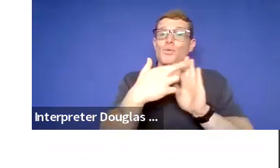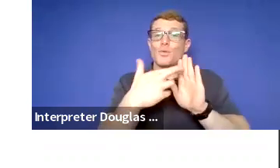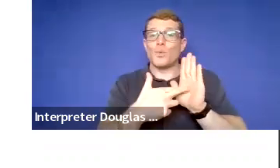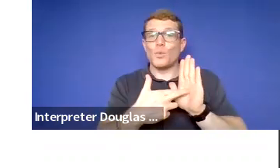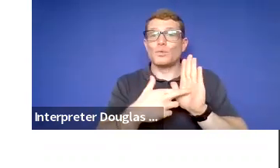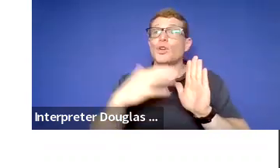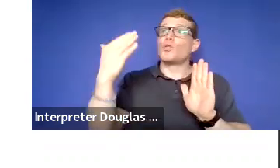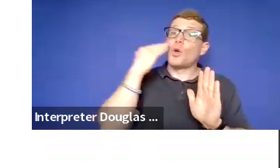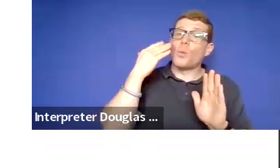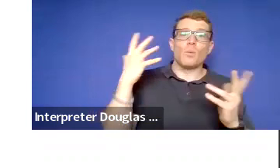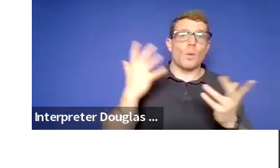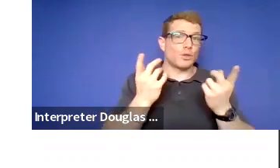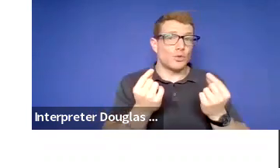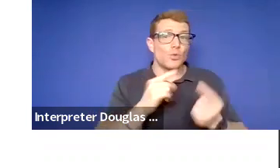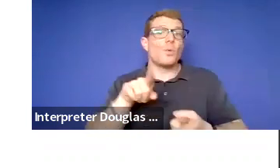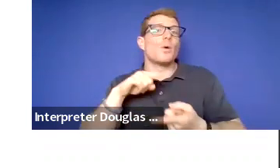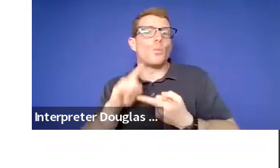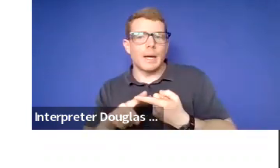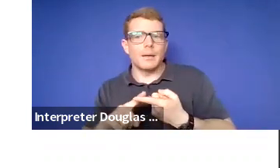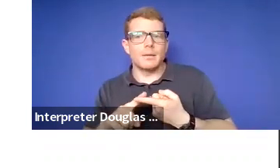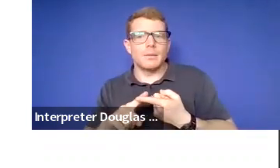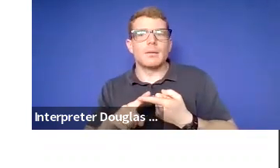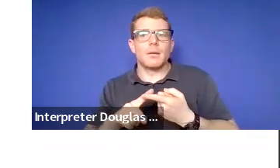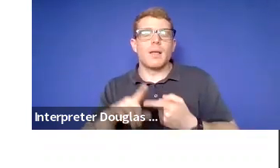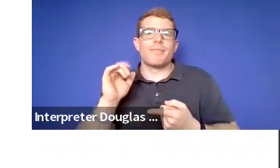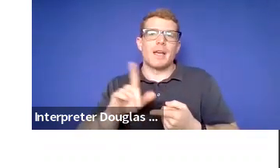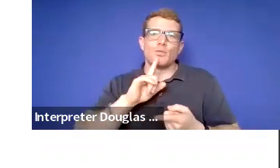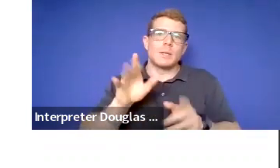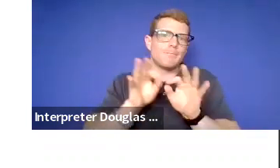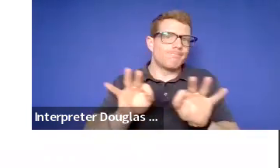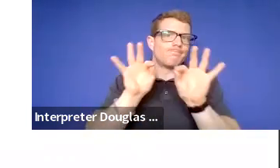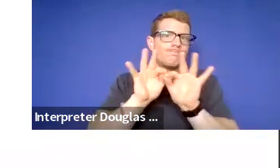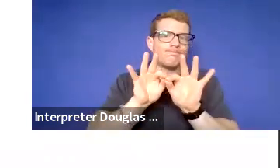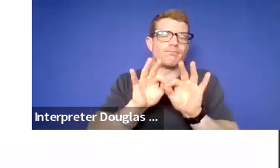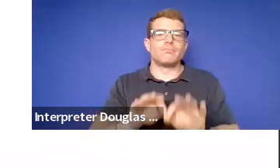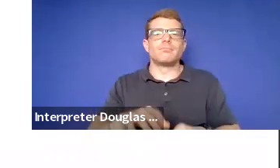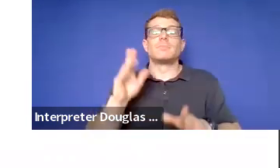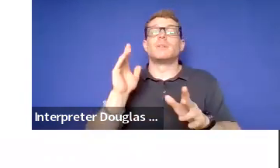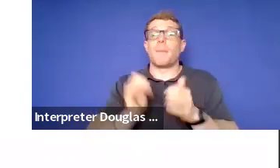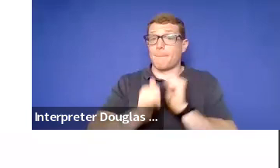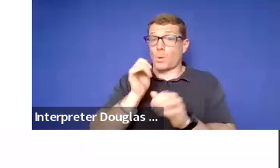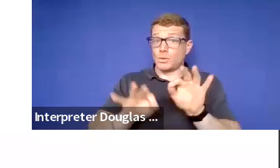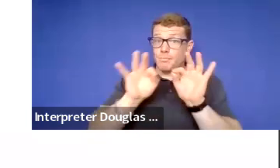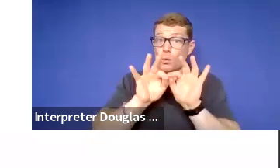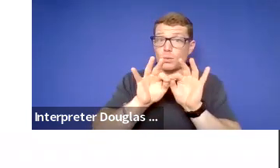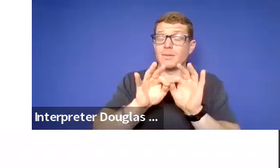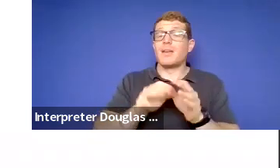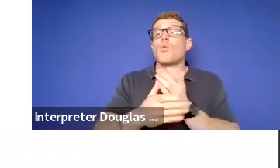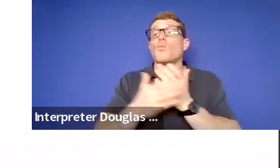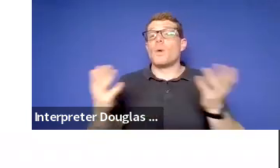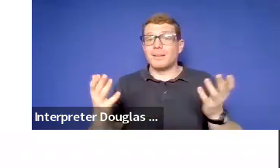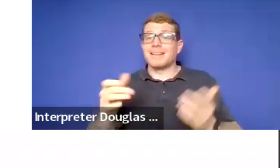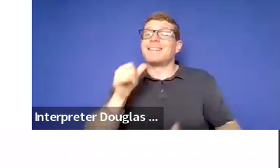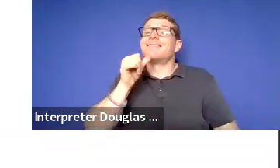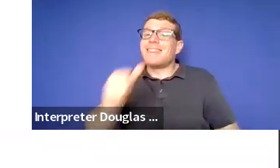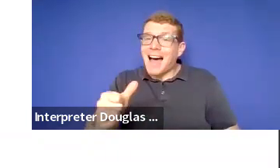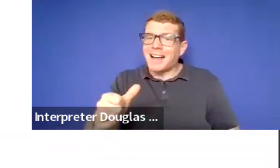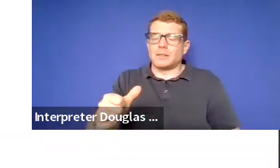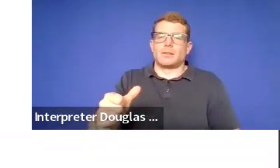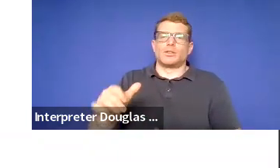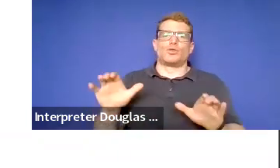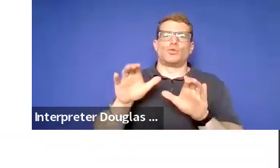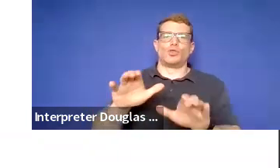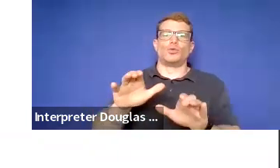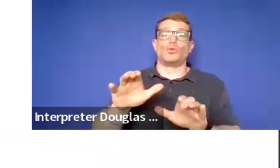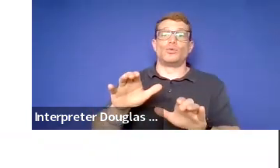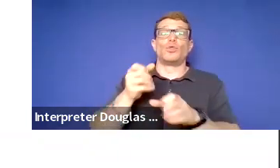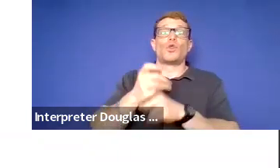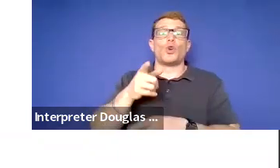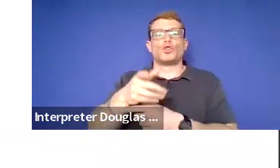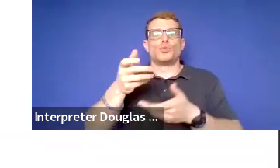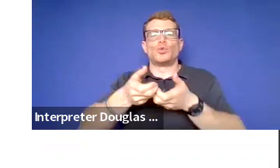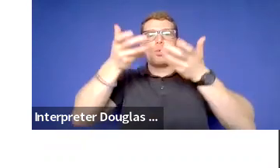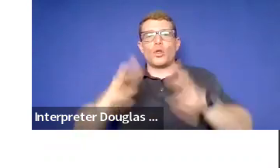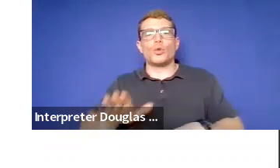More importantly, the things not to do to unnecessarily lose benefits that you are not anticipating to have lost.